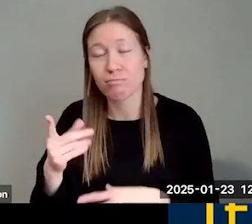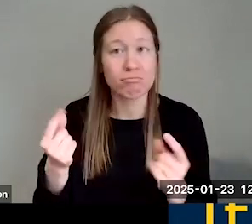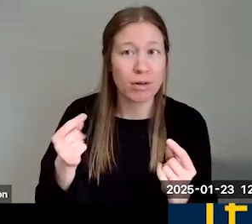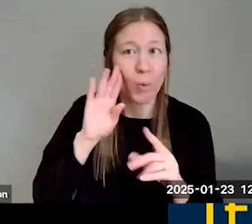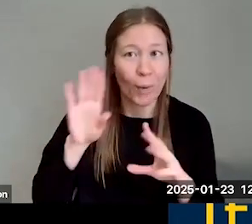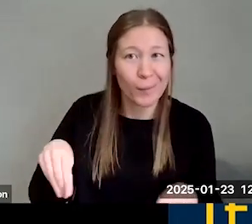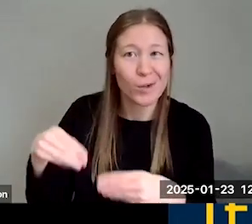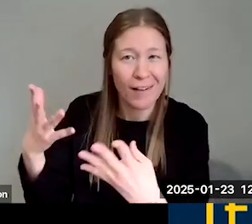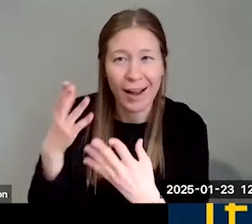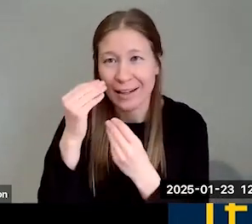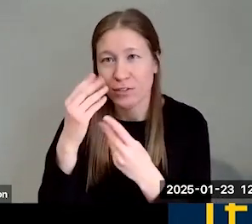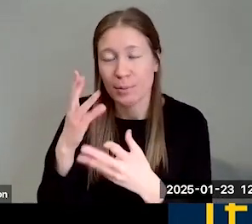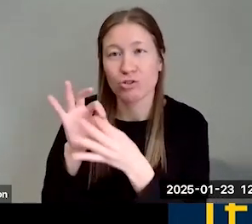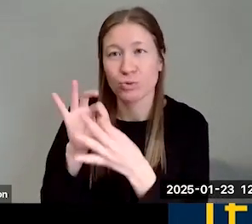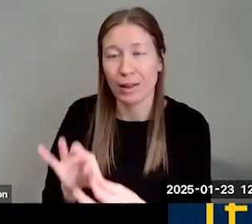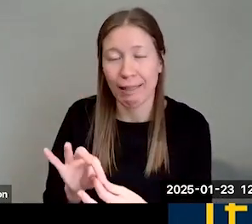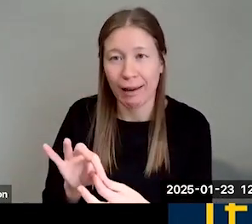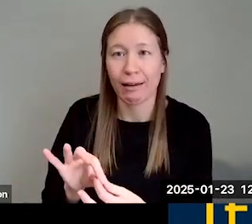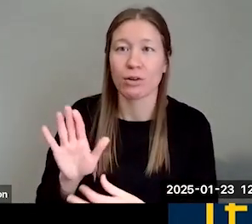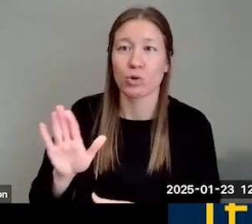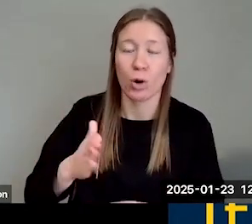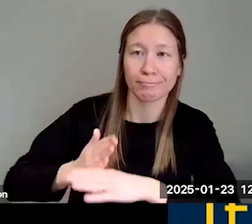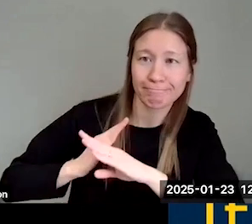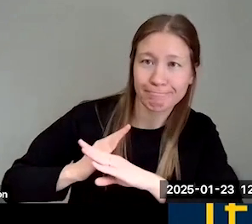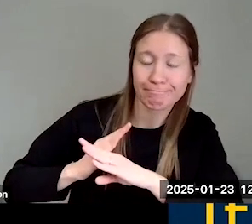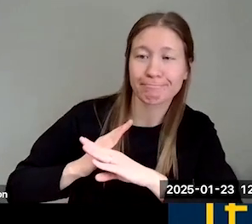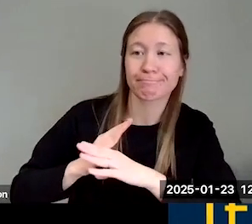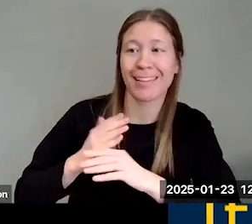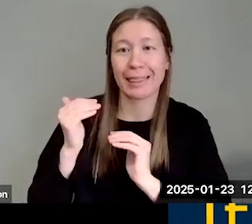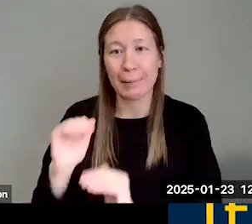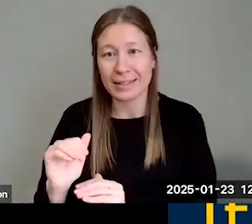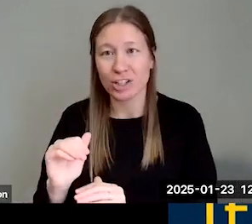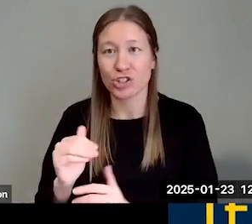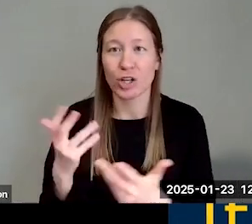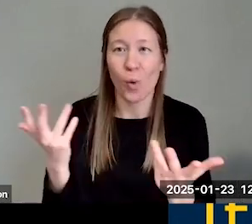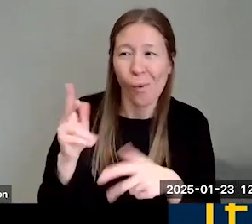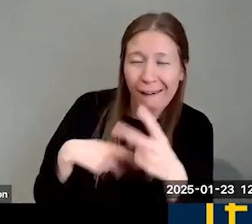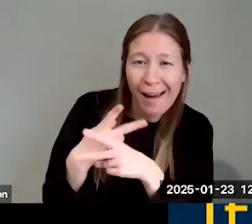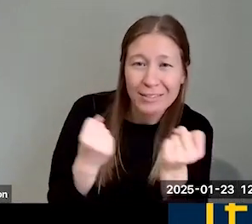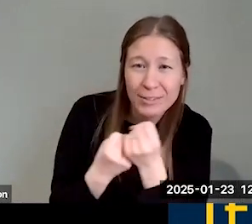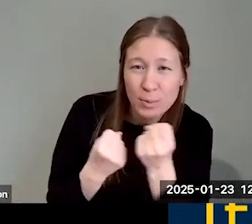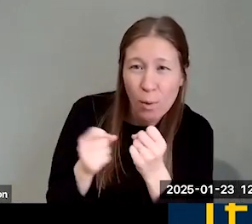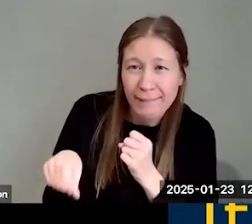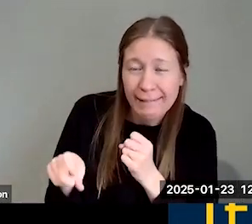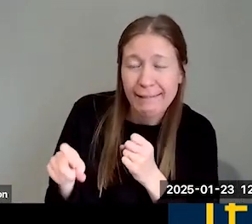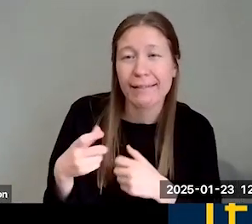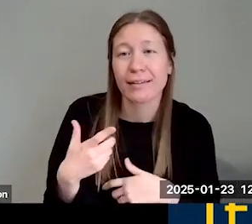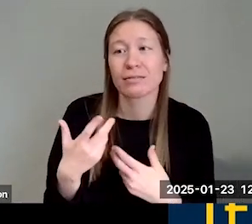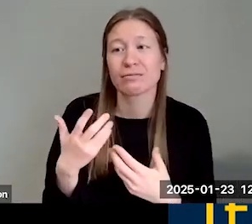about your hardship and limitation, what you need for support and assistance, requesting resources.